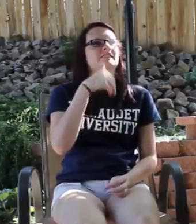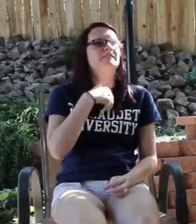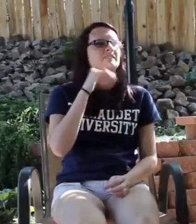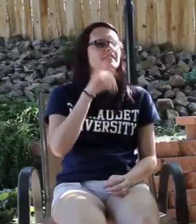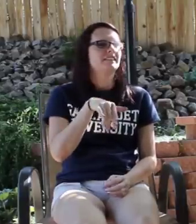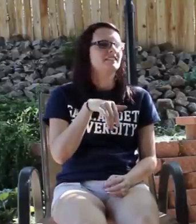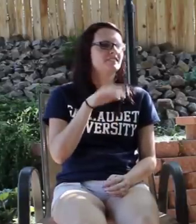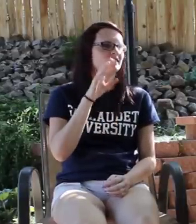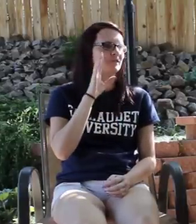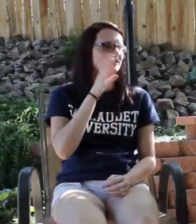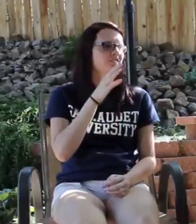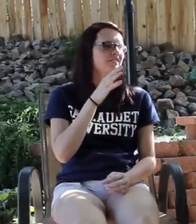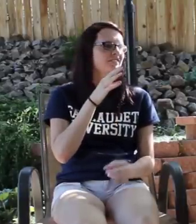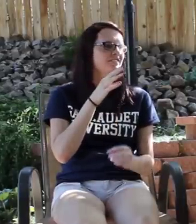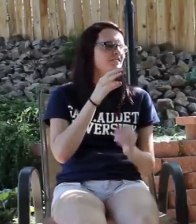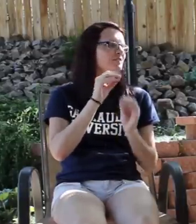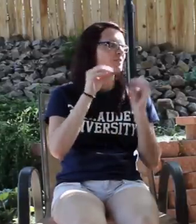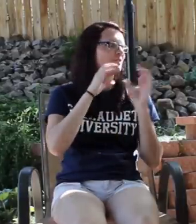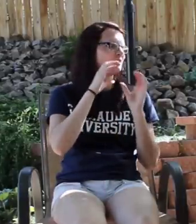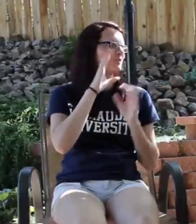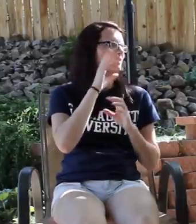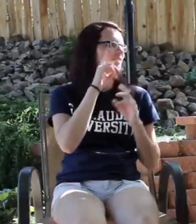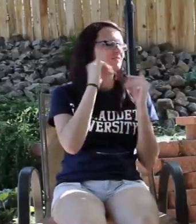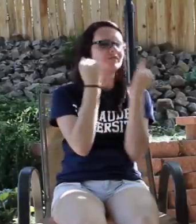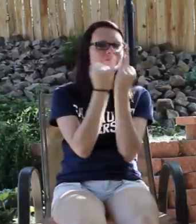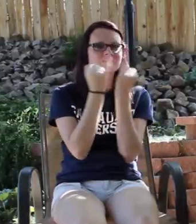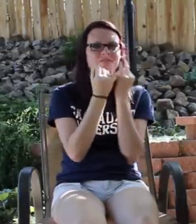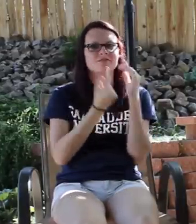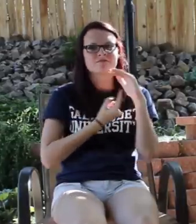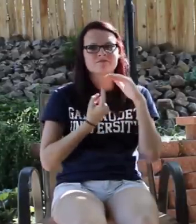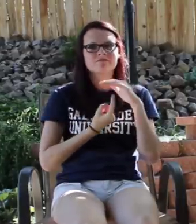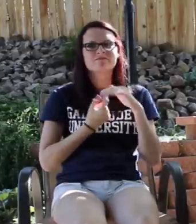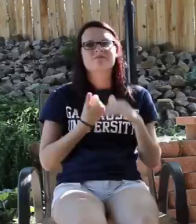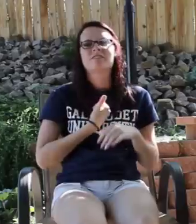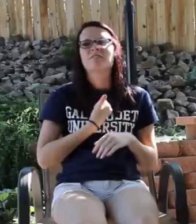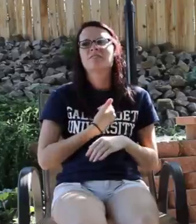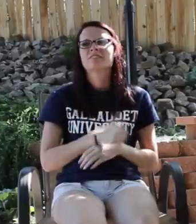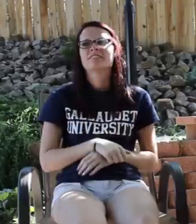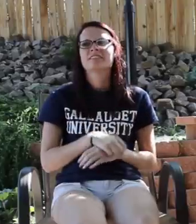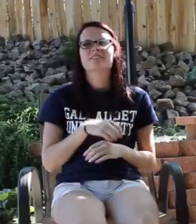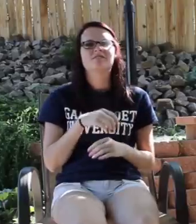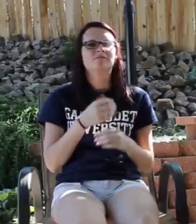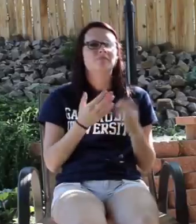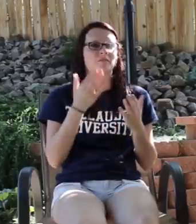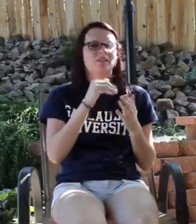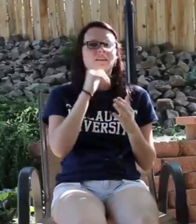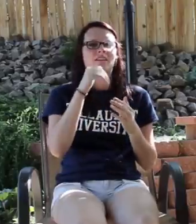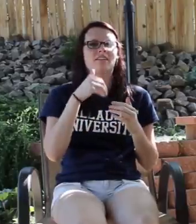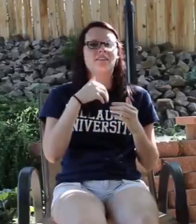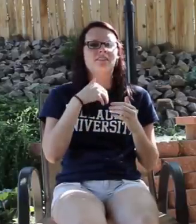impact. If we didn't have that communication, we would have felt more alone and isolated.